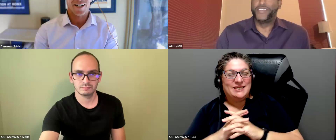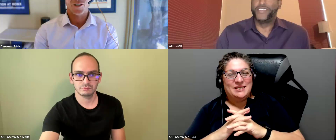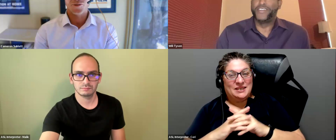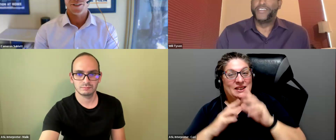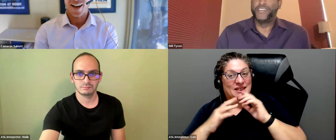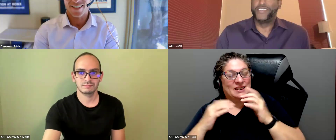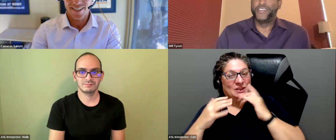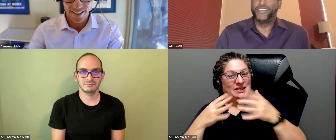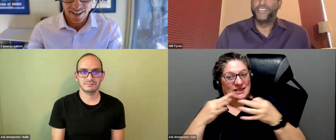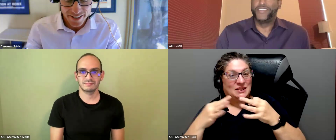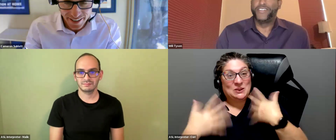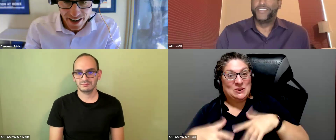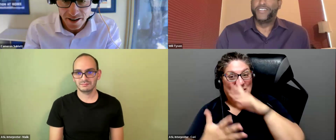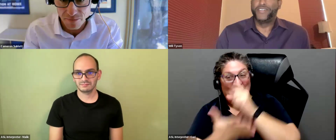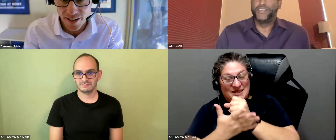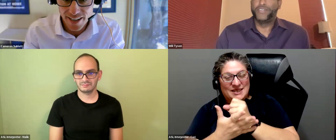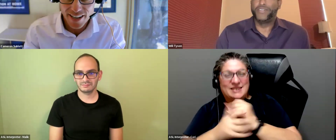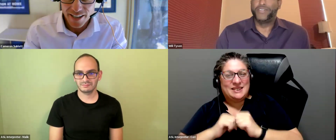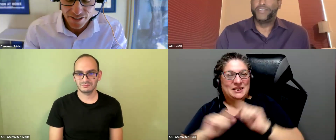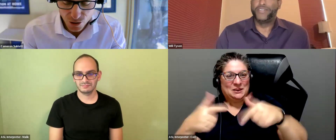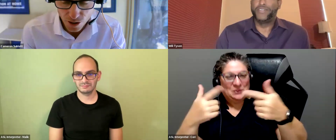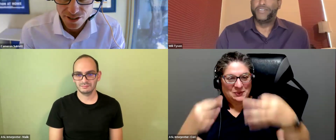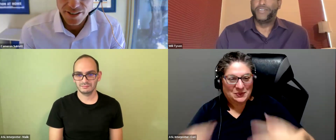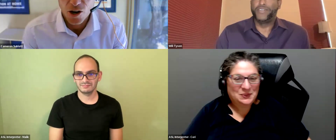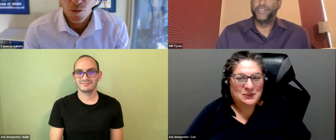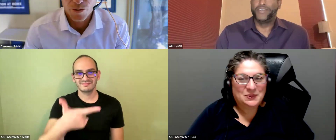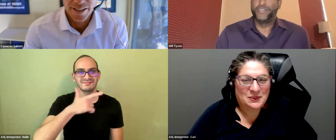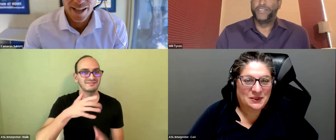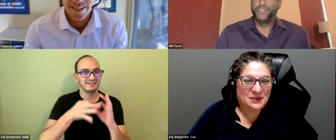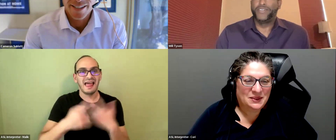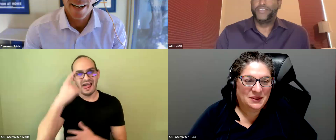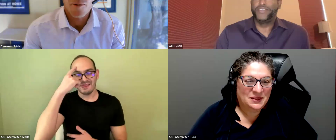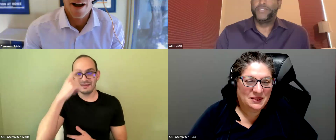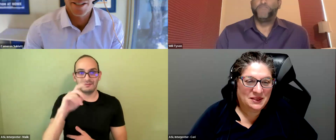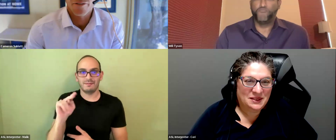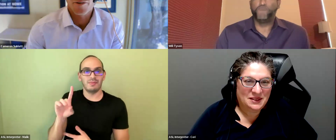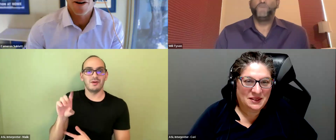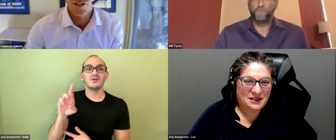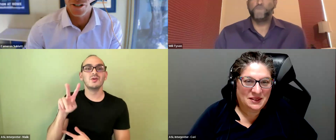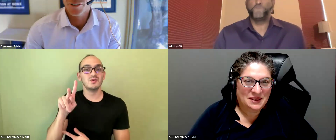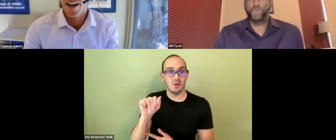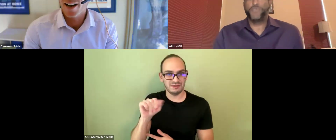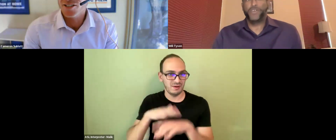it is actually really fascinating. I think the dorks on the call will really like this and I count myself amongst you.